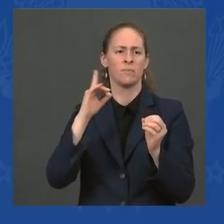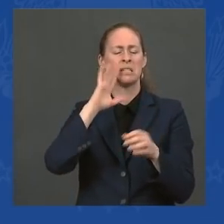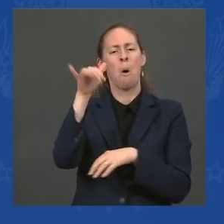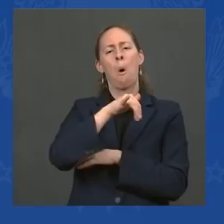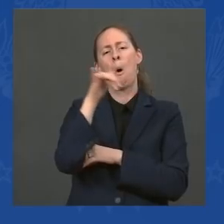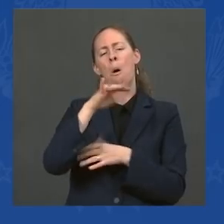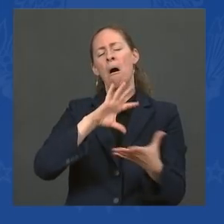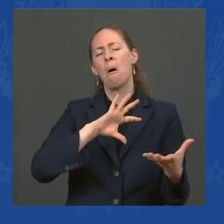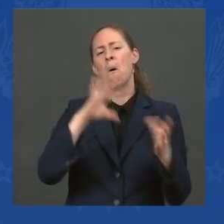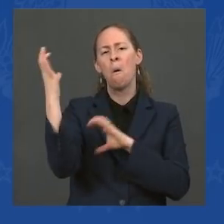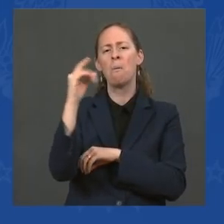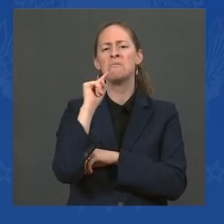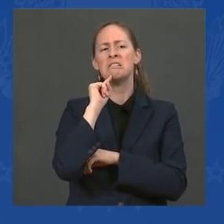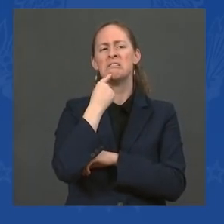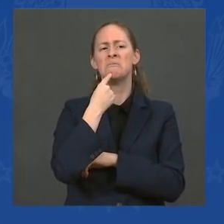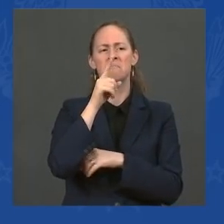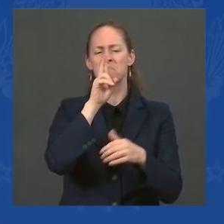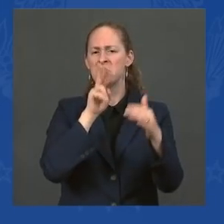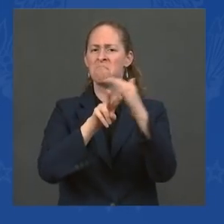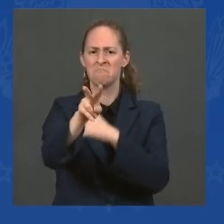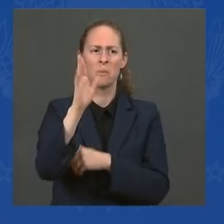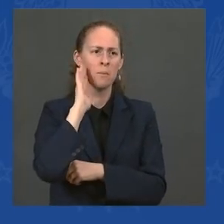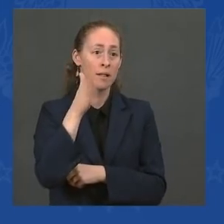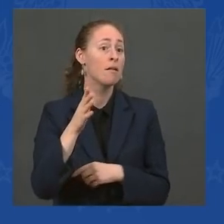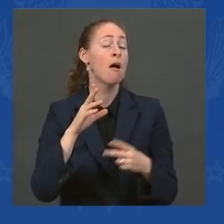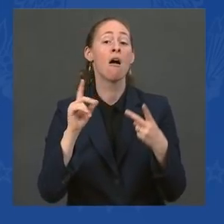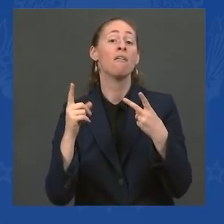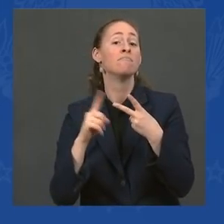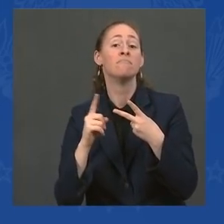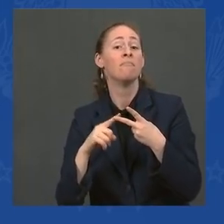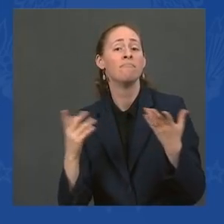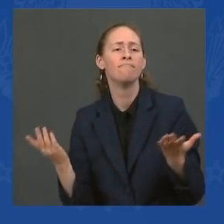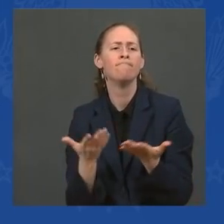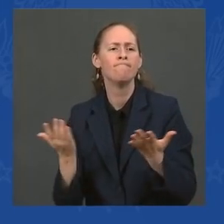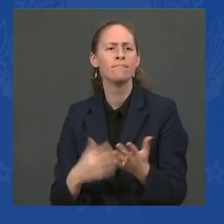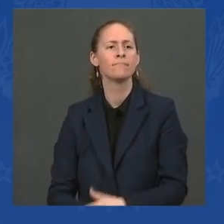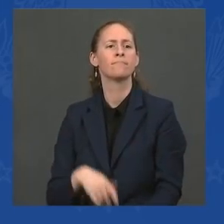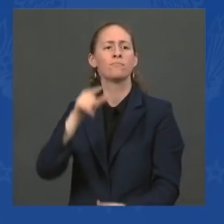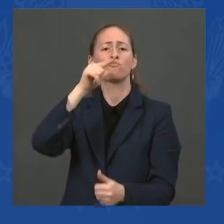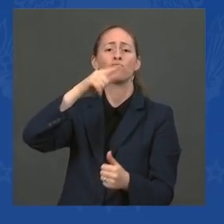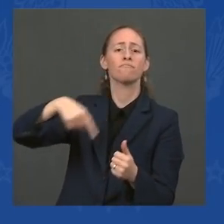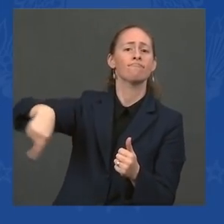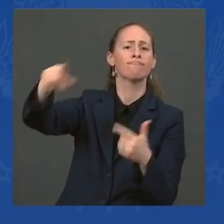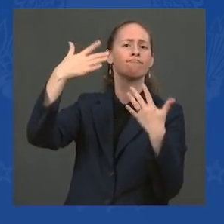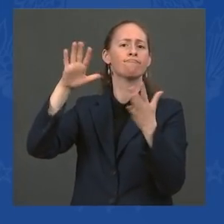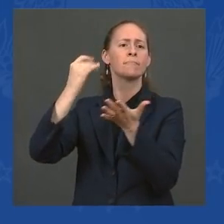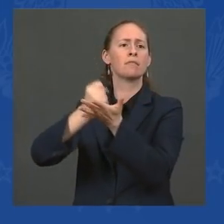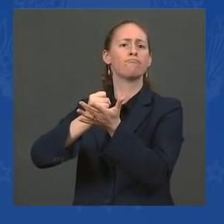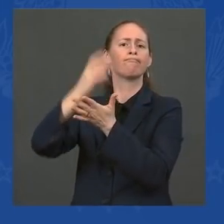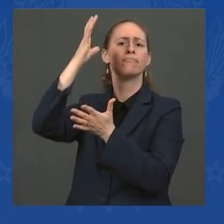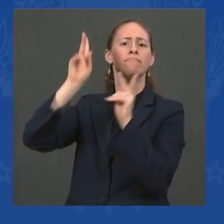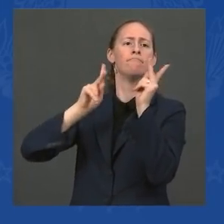The second catastrophe would be borne by all the Americans who directly receive any sort of payment